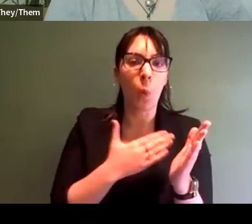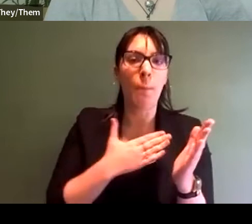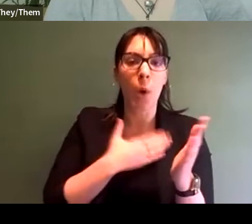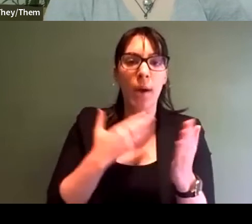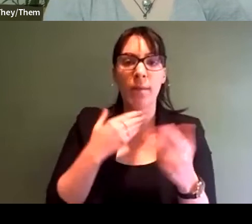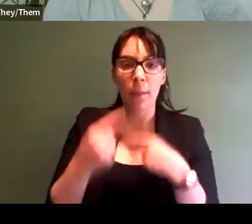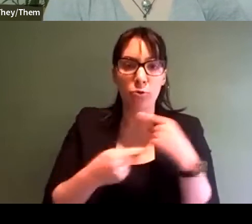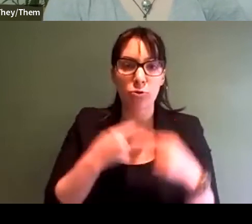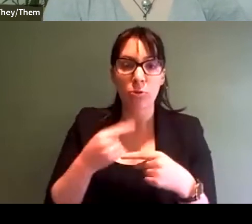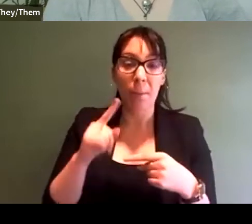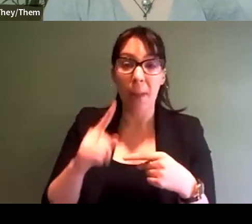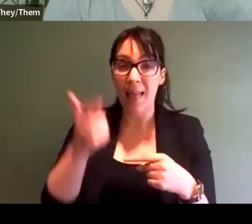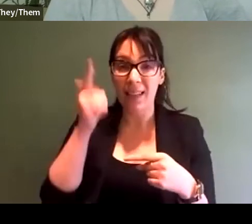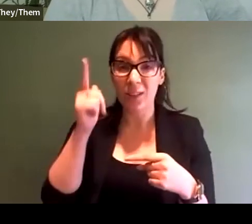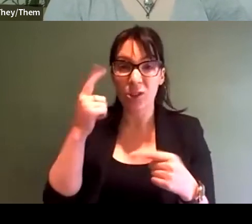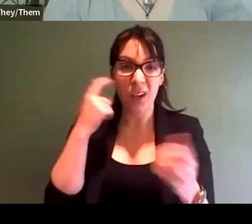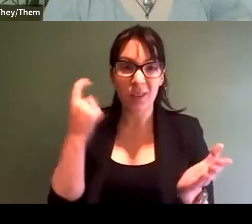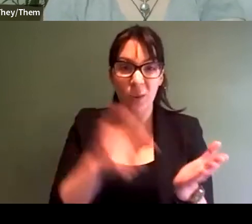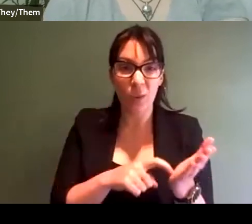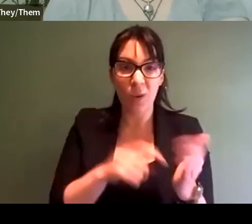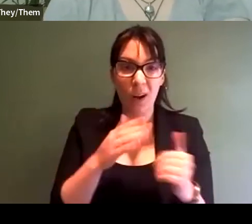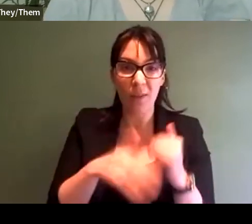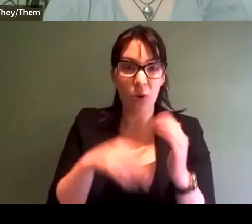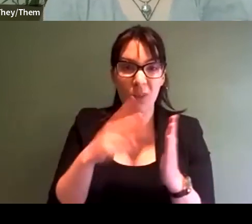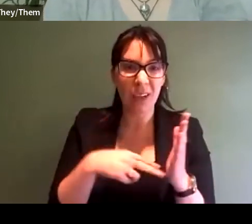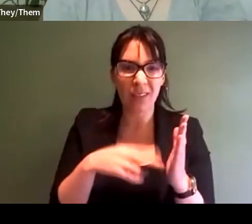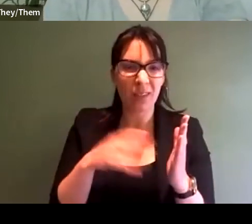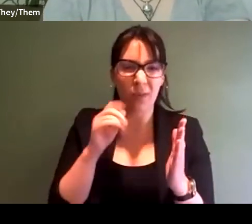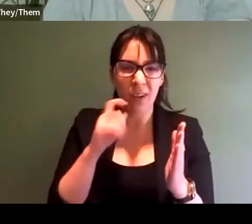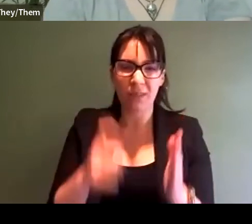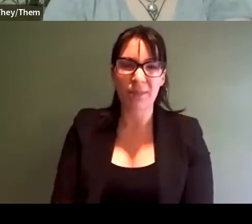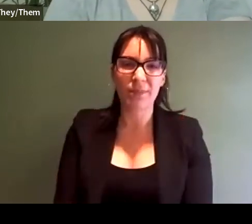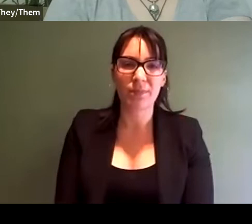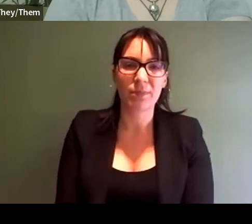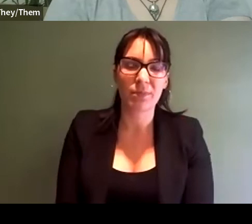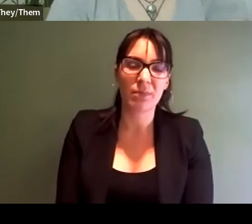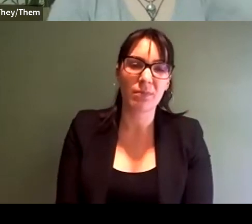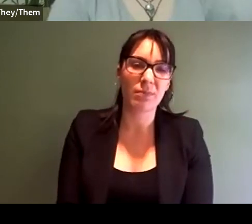And the teachers never read it, sir. That was not fun.